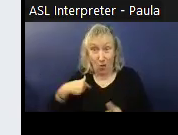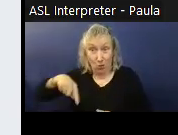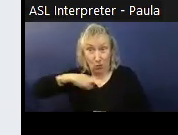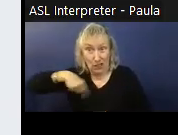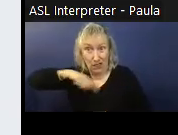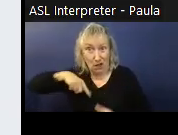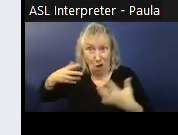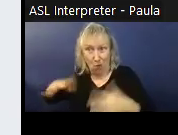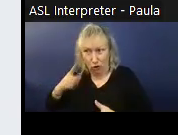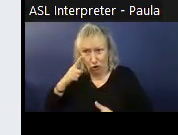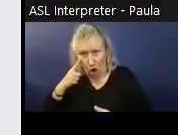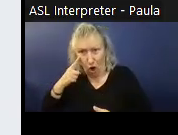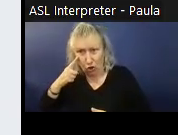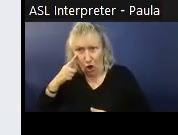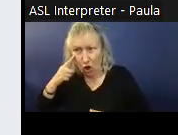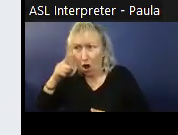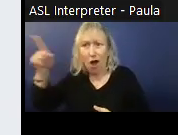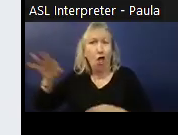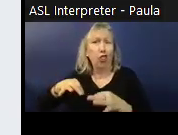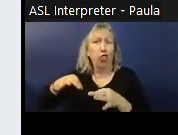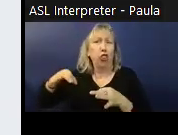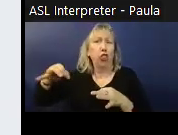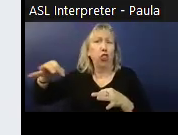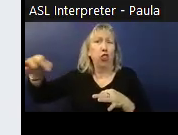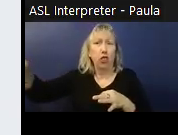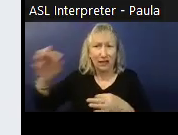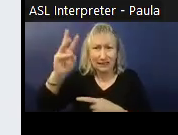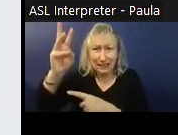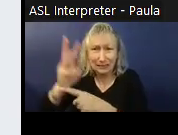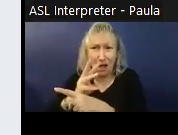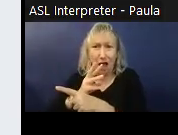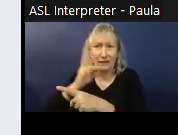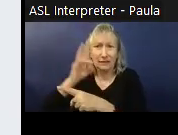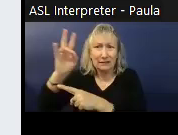those notifications don't occur for like 6 months, seven months sometimes,